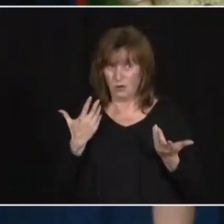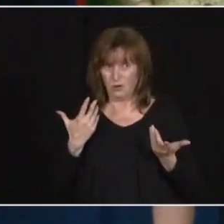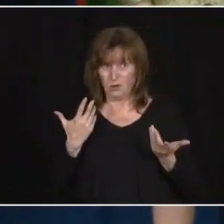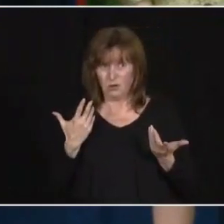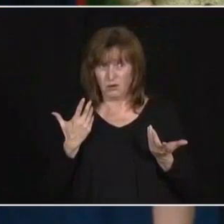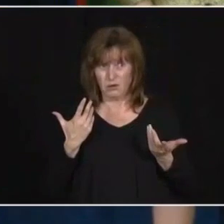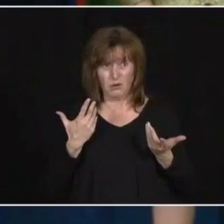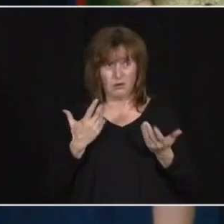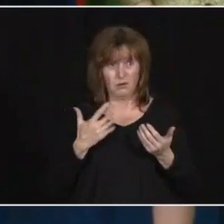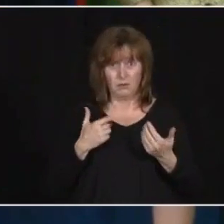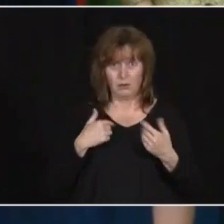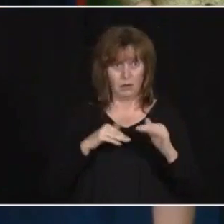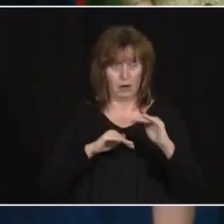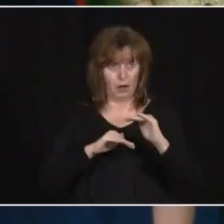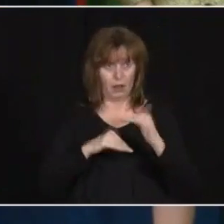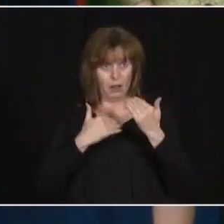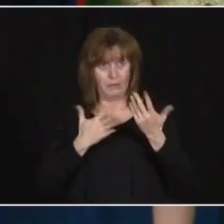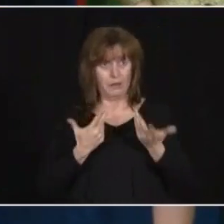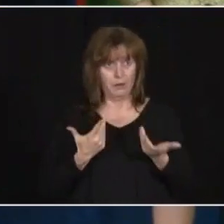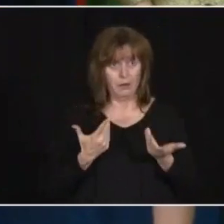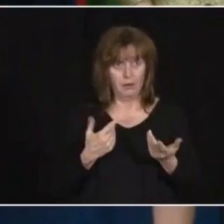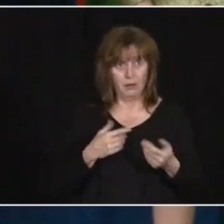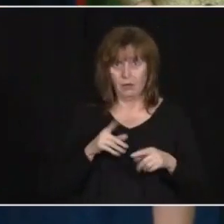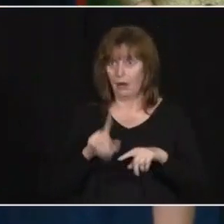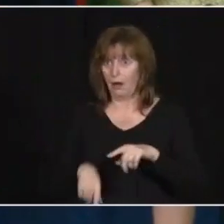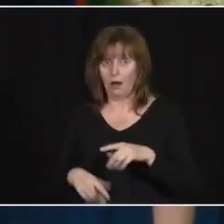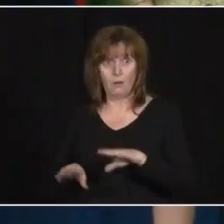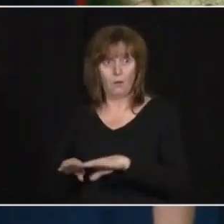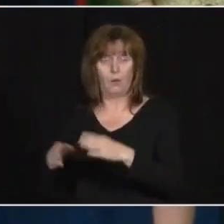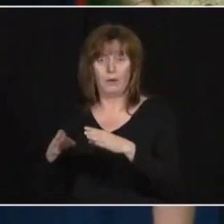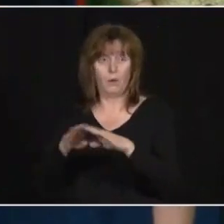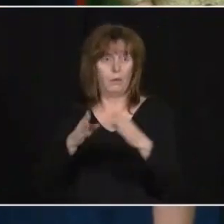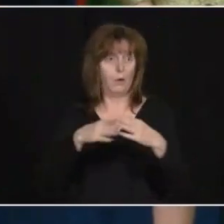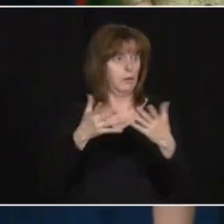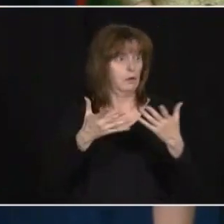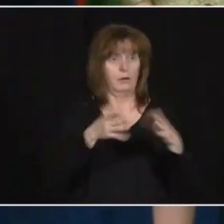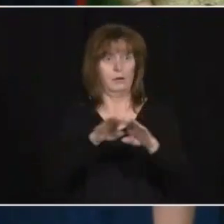ability to relax some confinement measures? The day